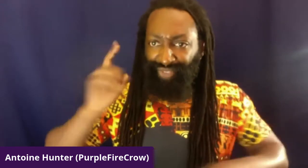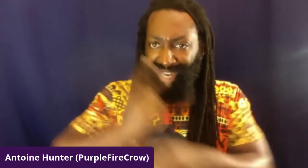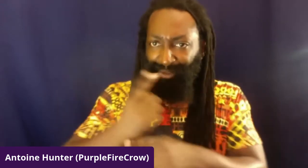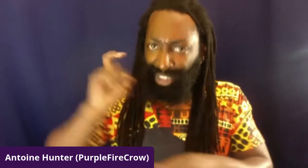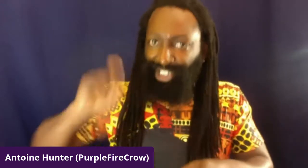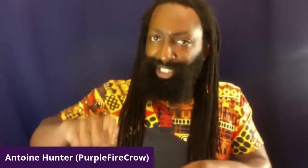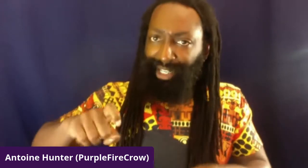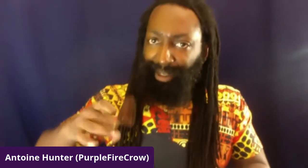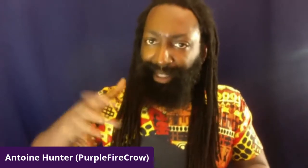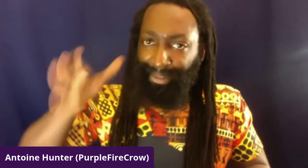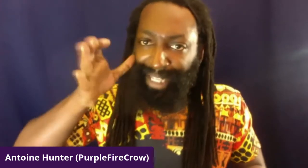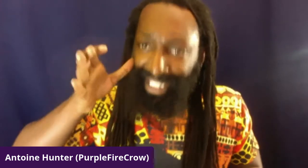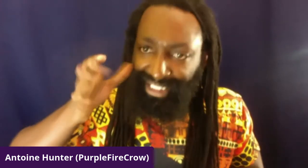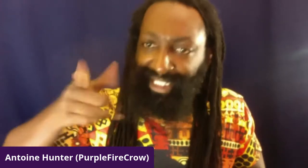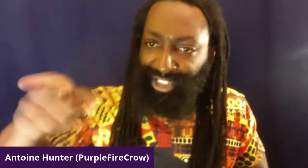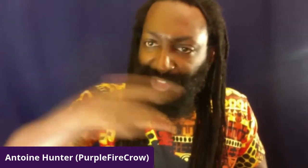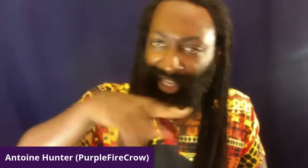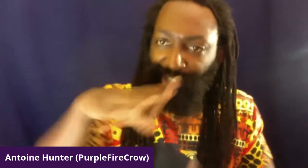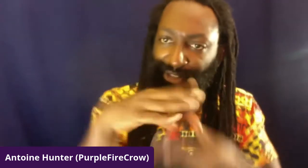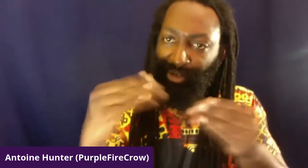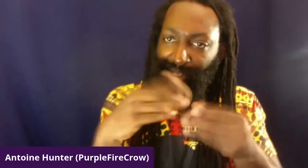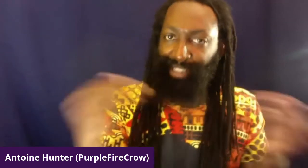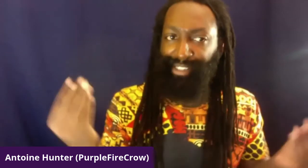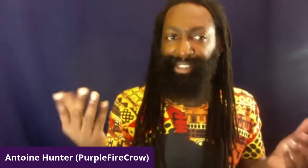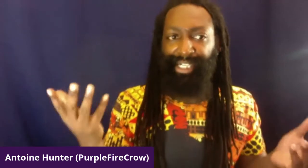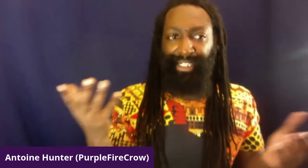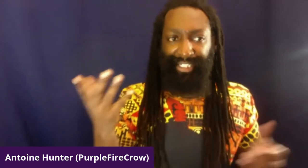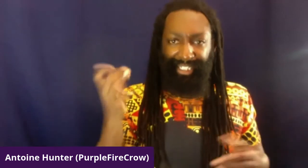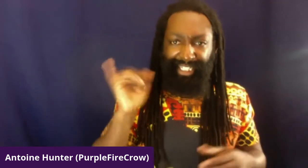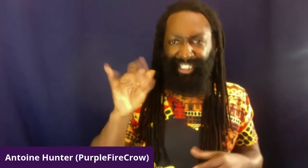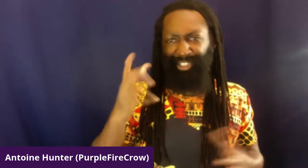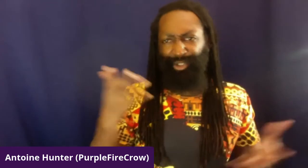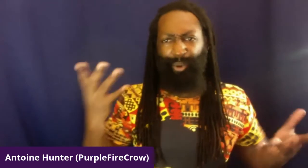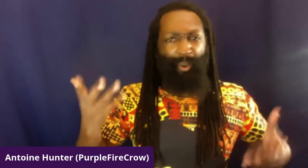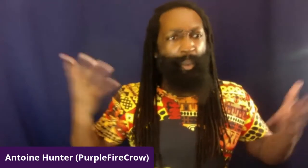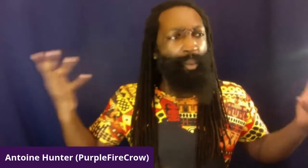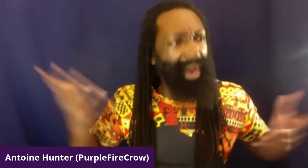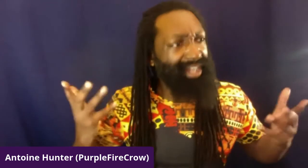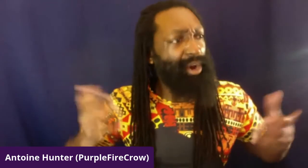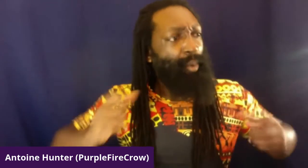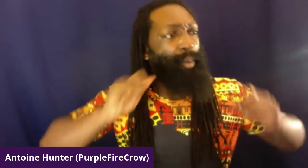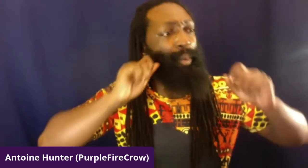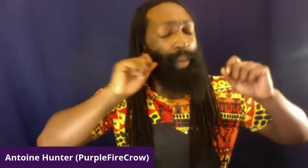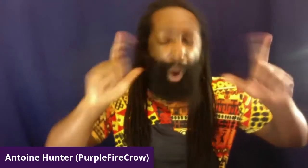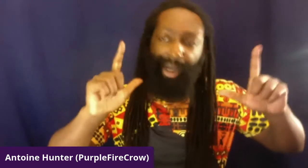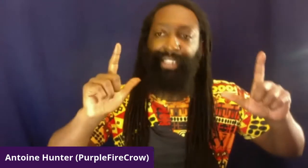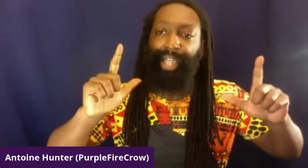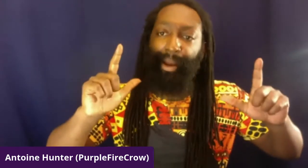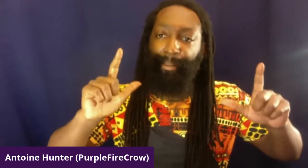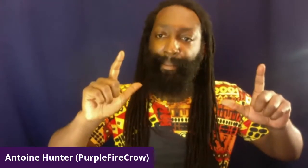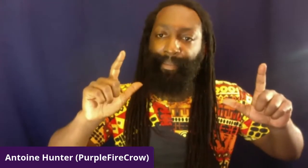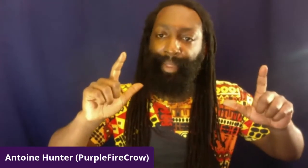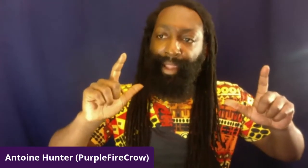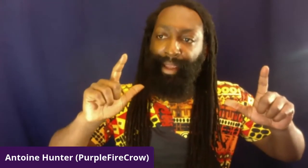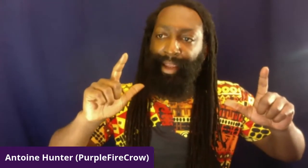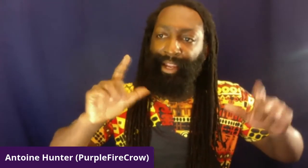Like we should be listening to their story, listening to what woke us up.